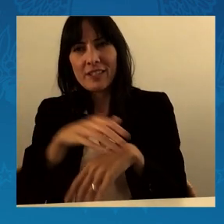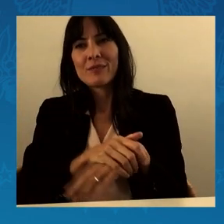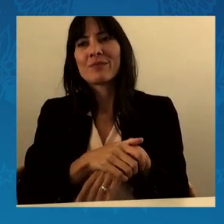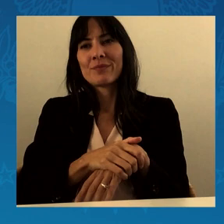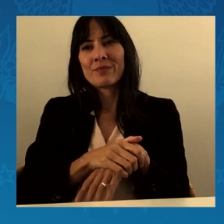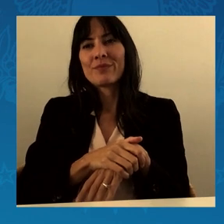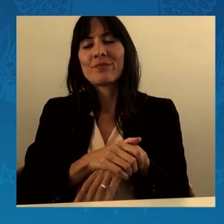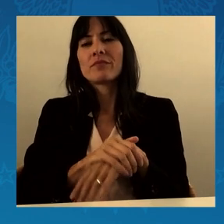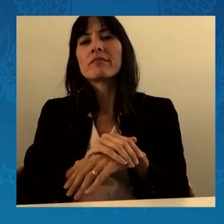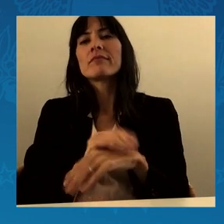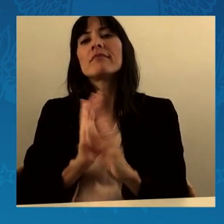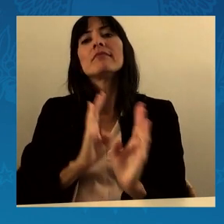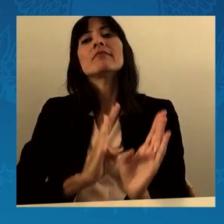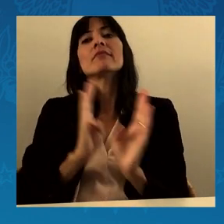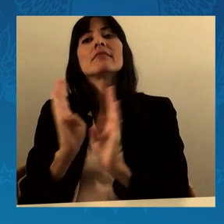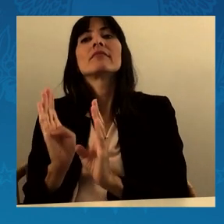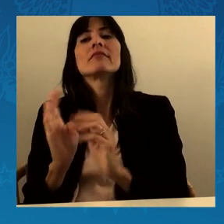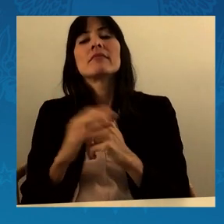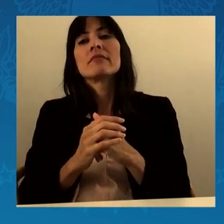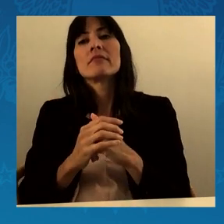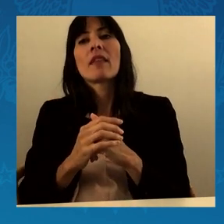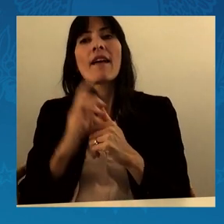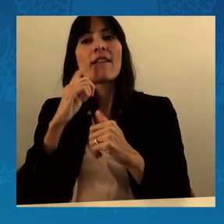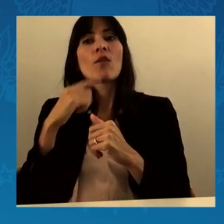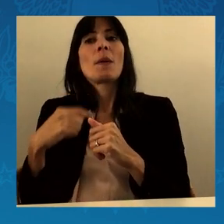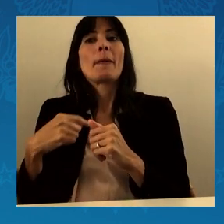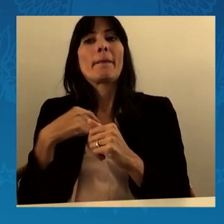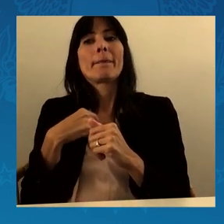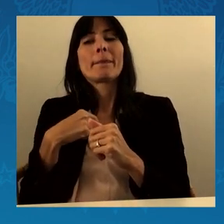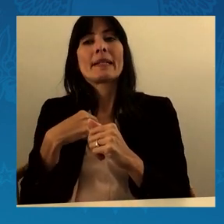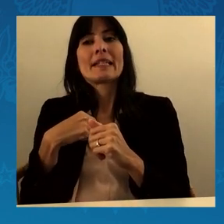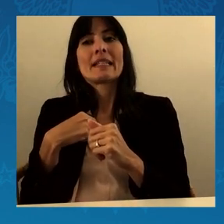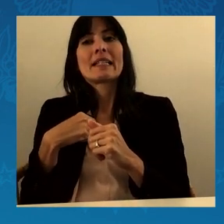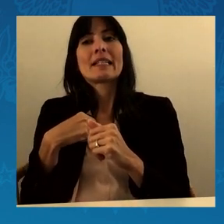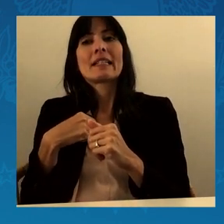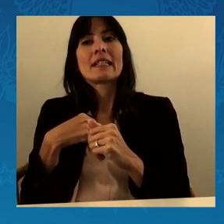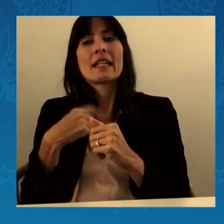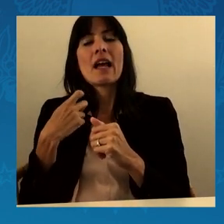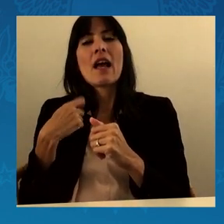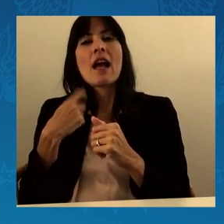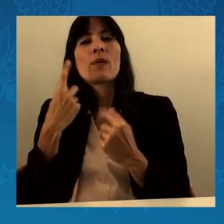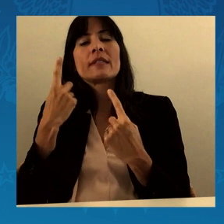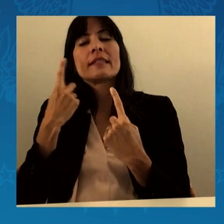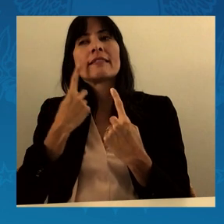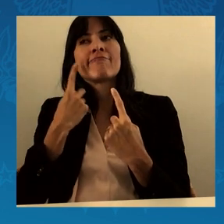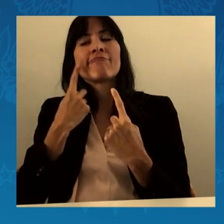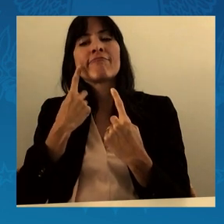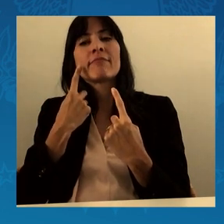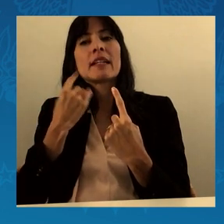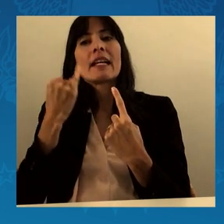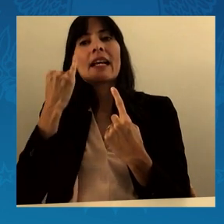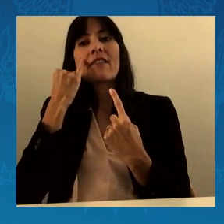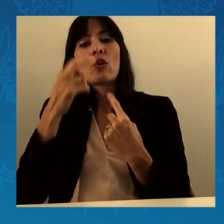this is really about like discovering the world around me. I realized that I want to have a major role to so many branches.